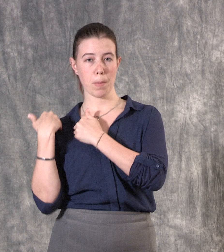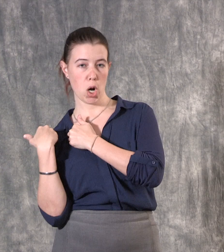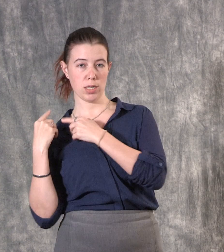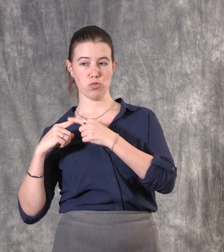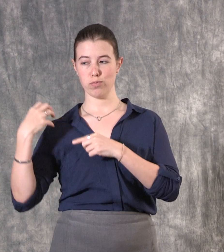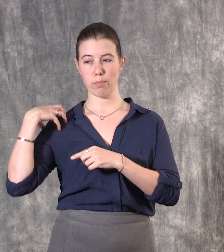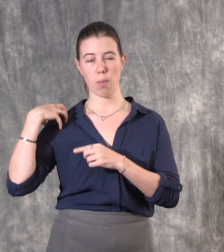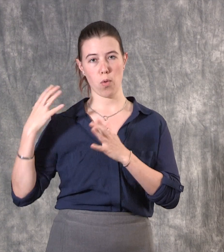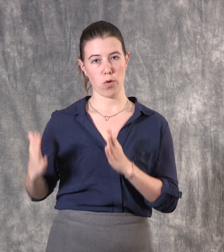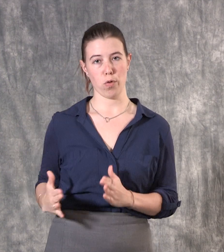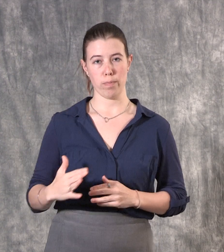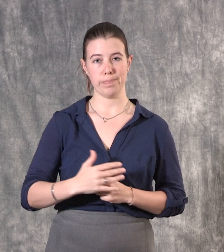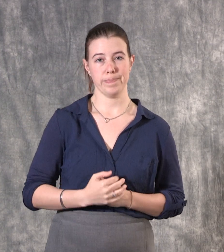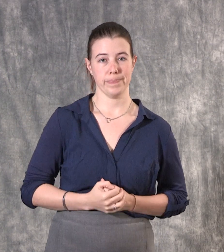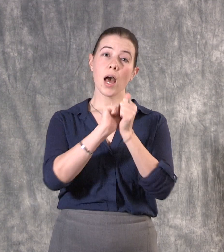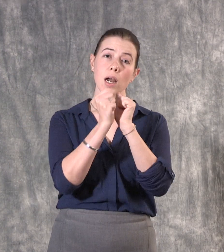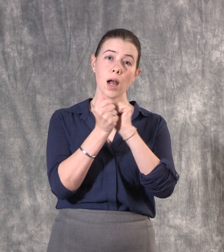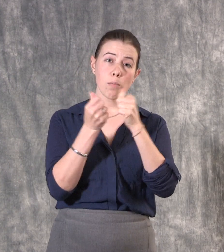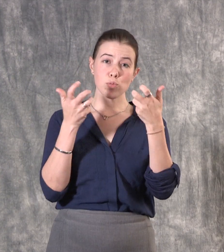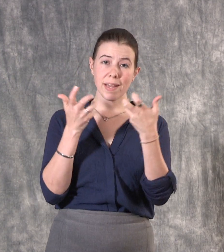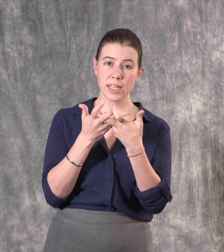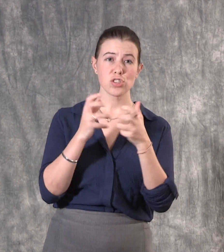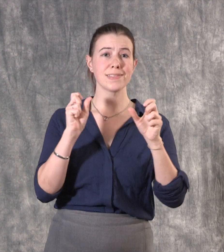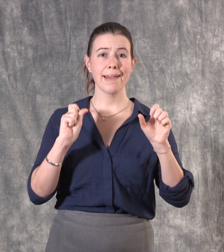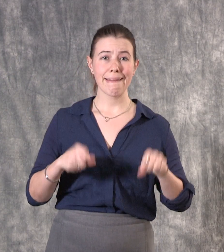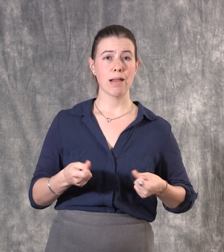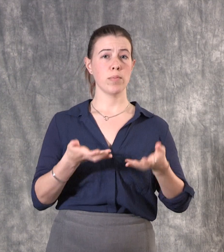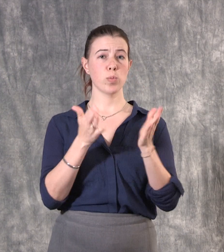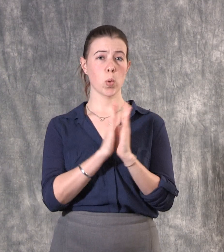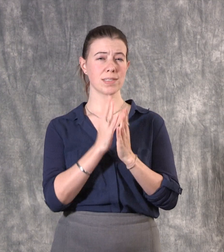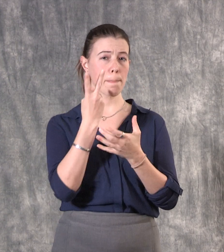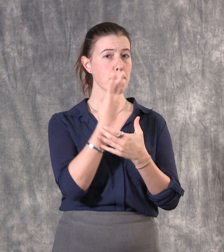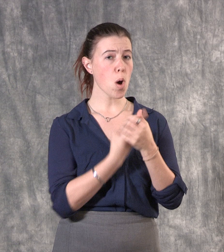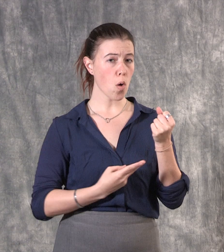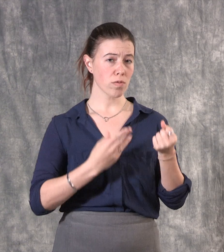burden to the employer. The accommodations can be requested both